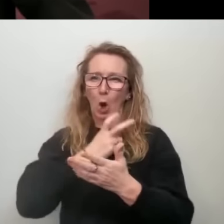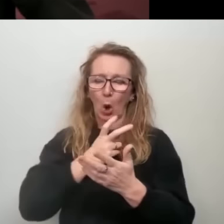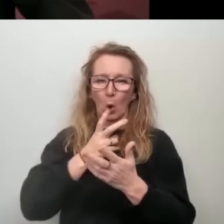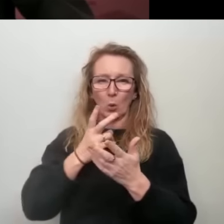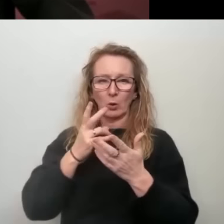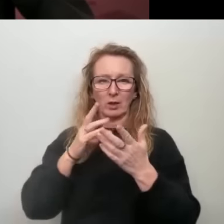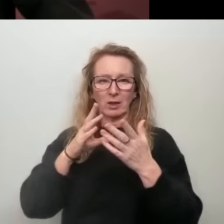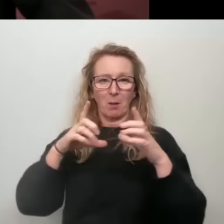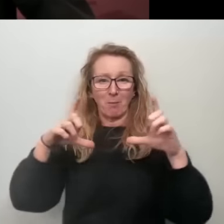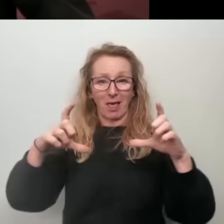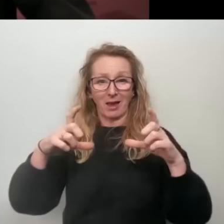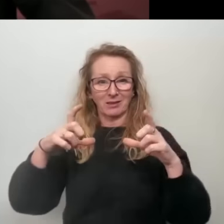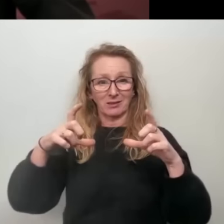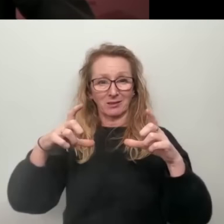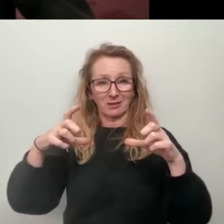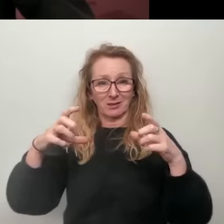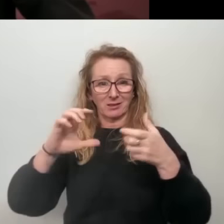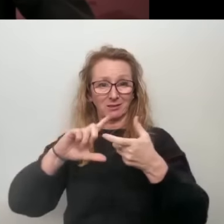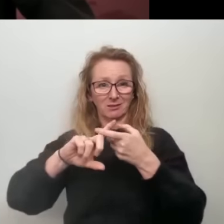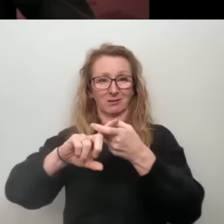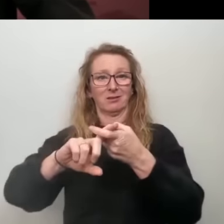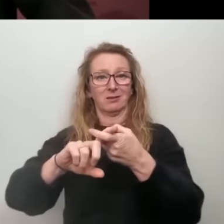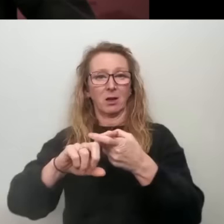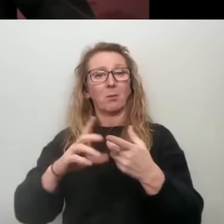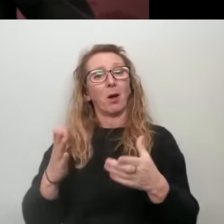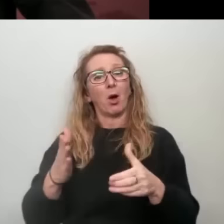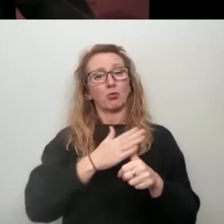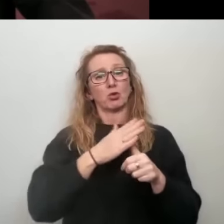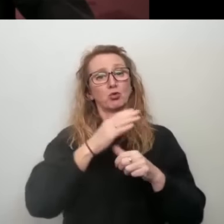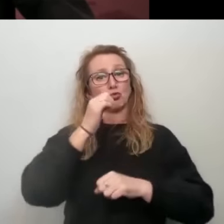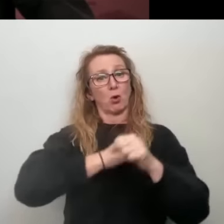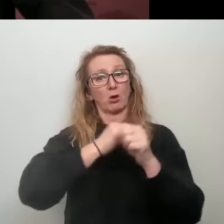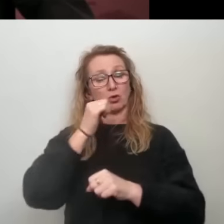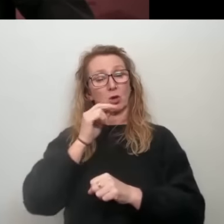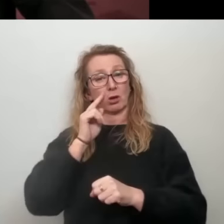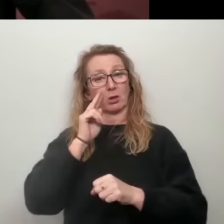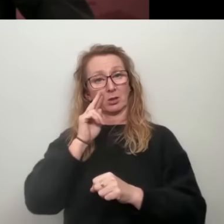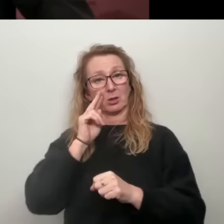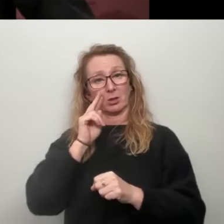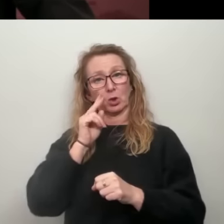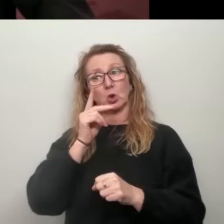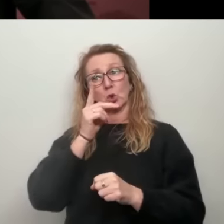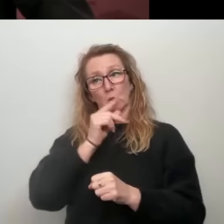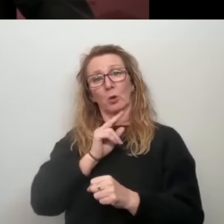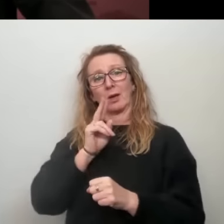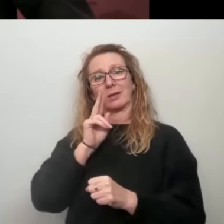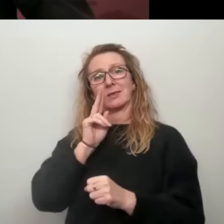But the original structure does show signs, well not just signs, it does demonstrate